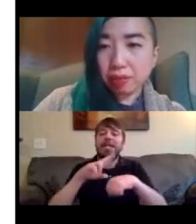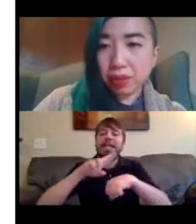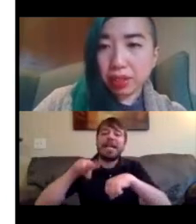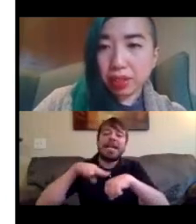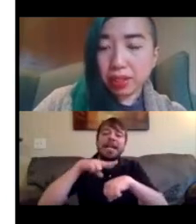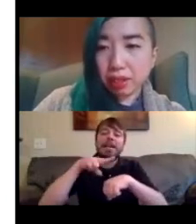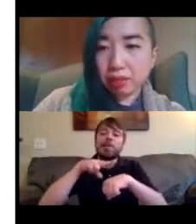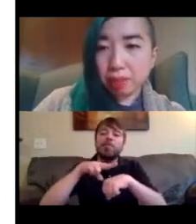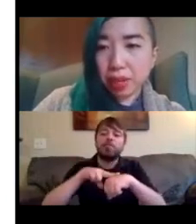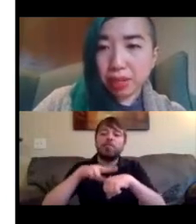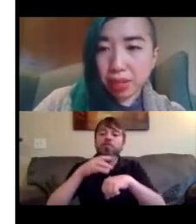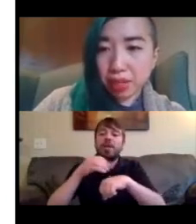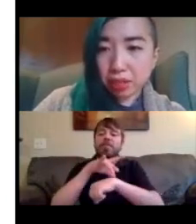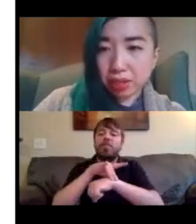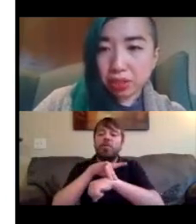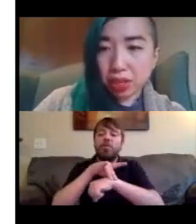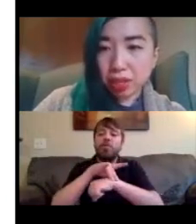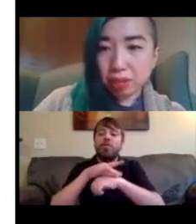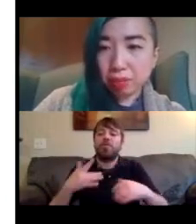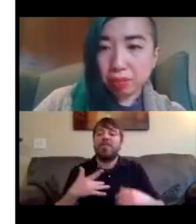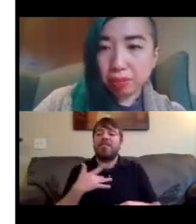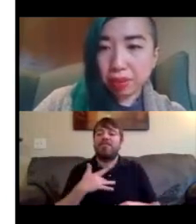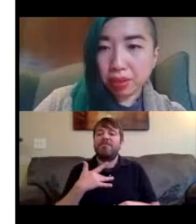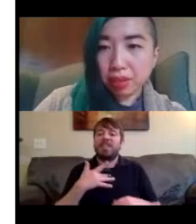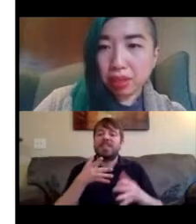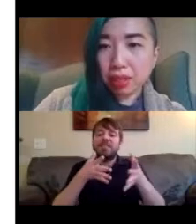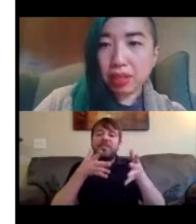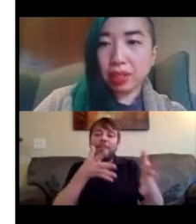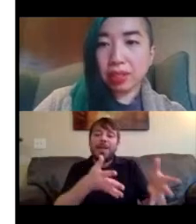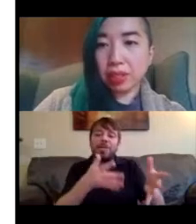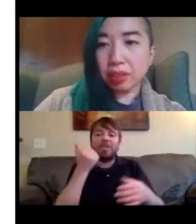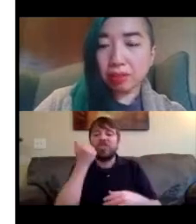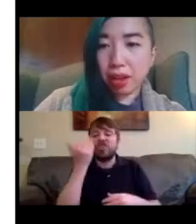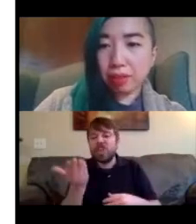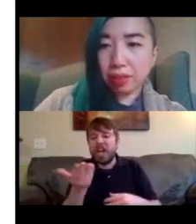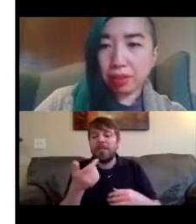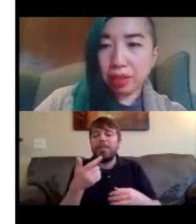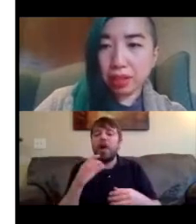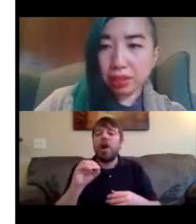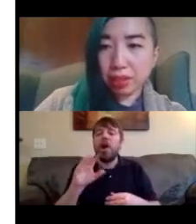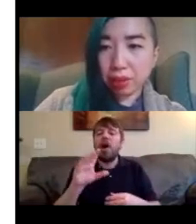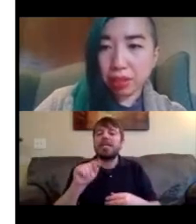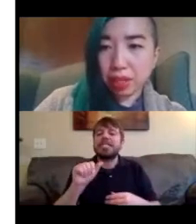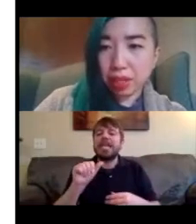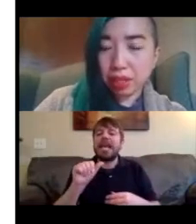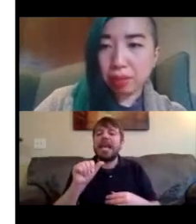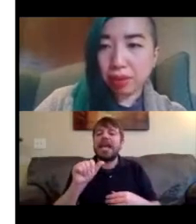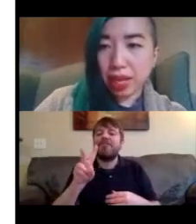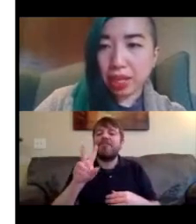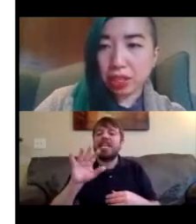feelings of abandonment, shame. Octavia says "survival, lost community, communication,